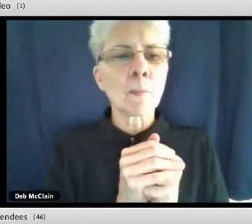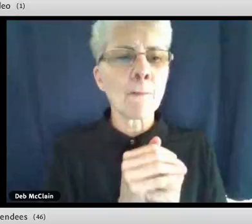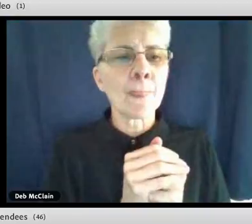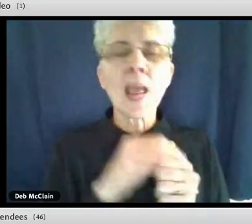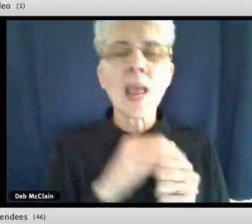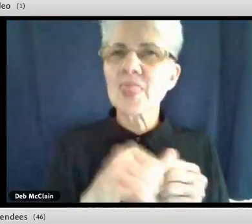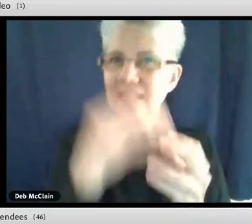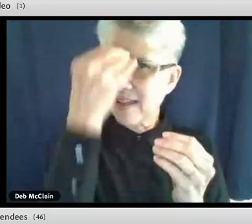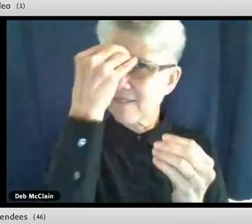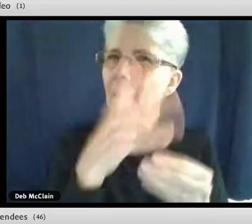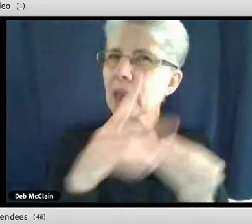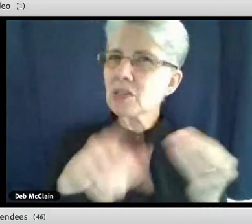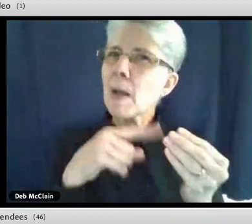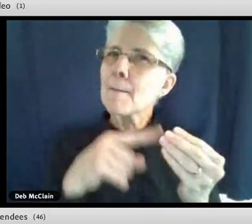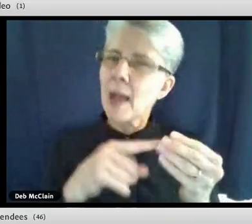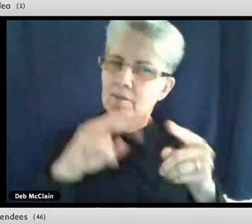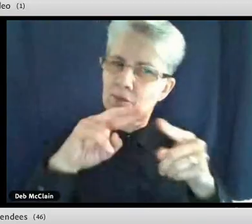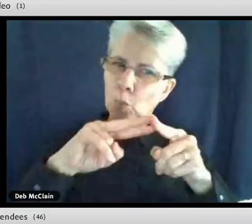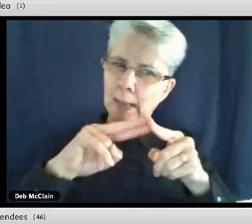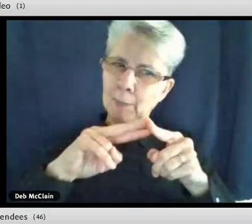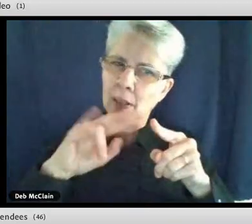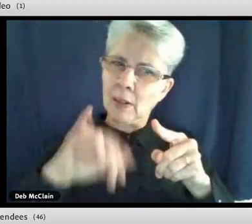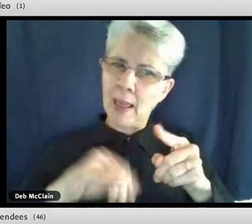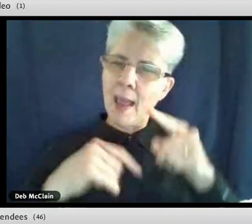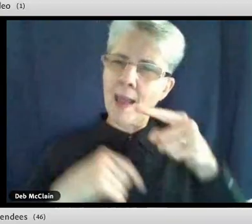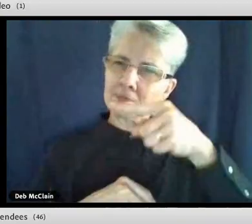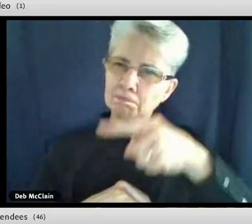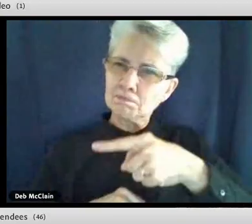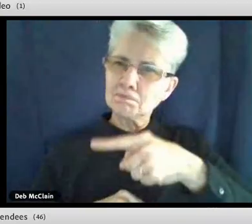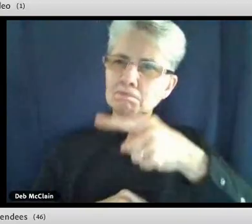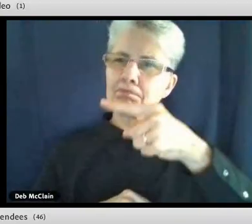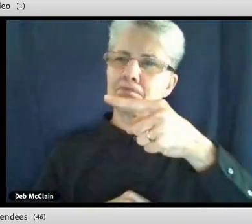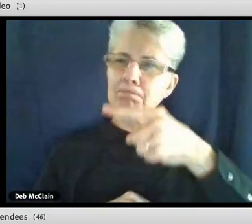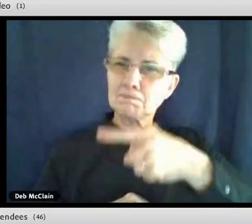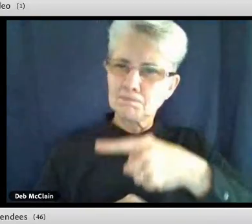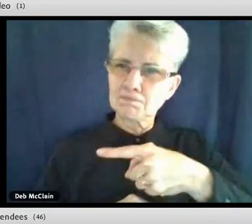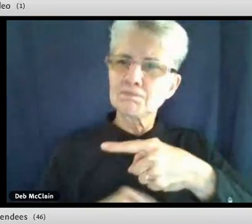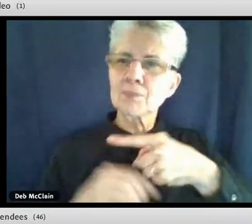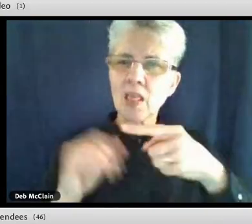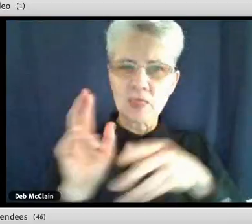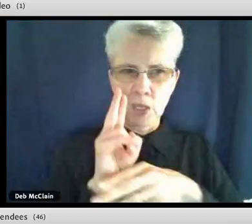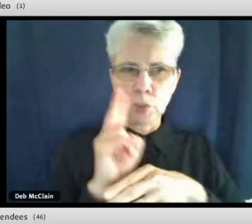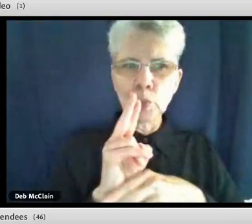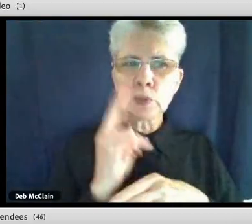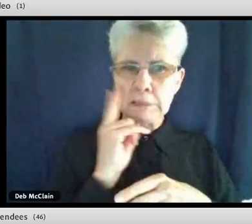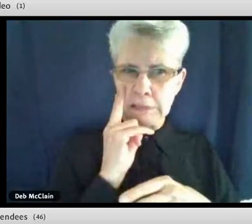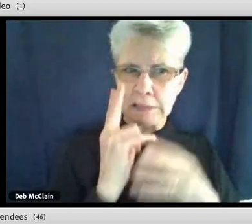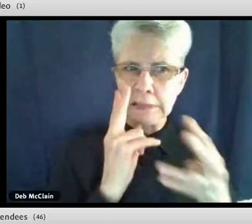So that's some information about some of the terminology that you'll see.